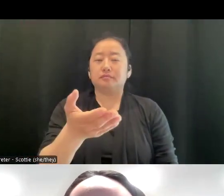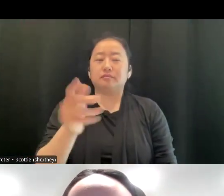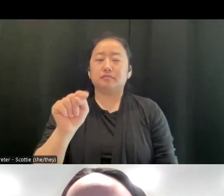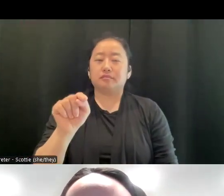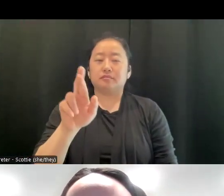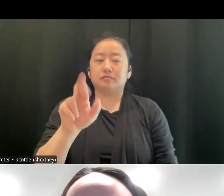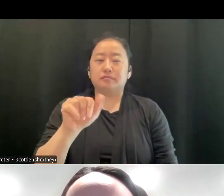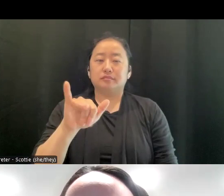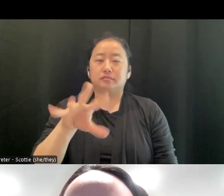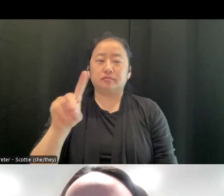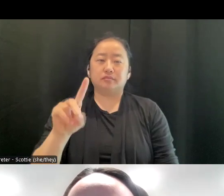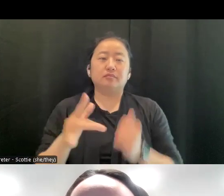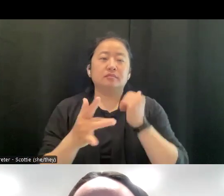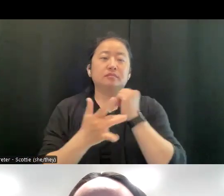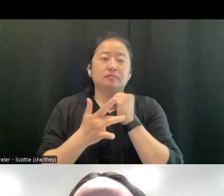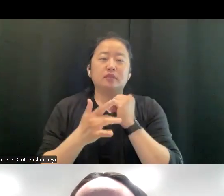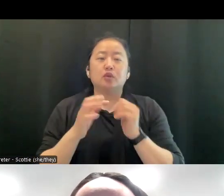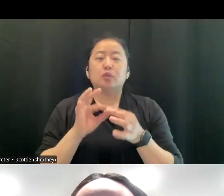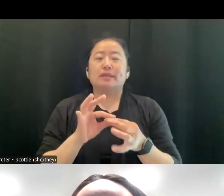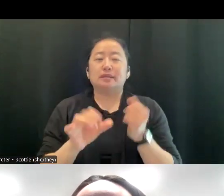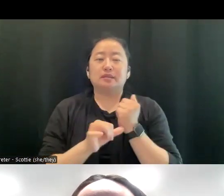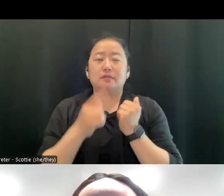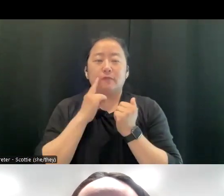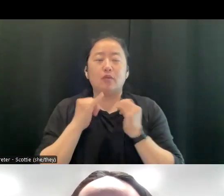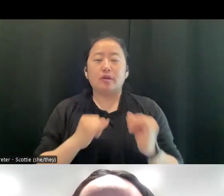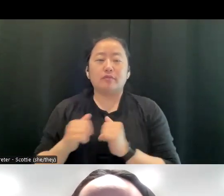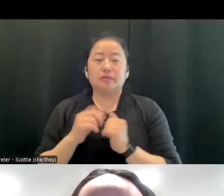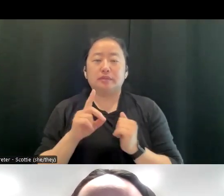disabilities program, we've seen a lot of cool things in New York.